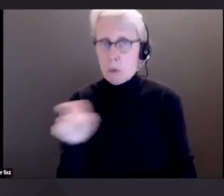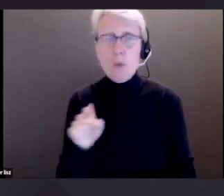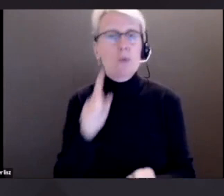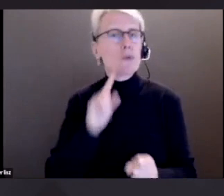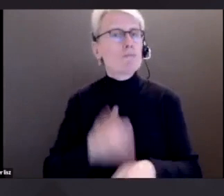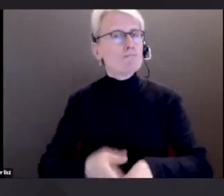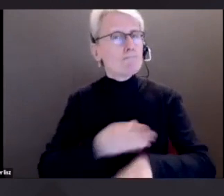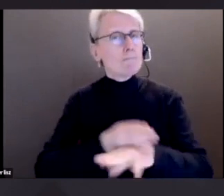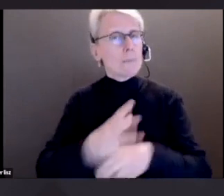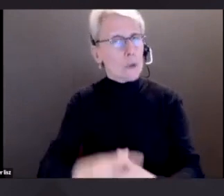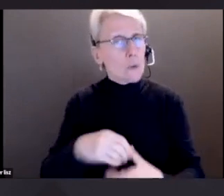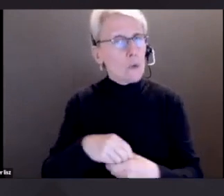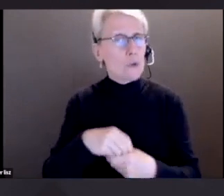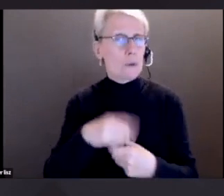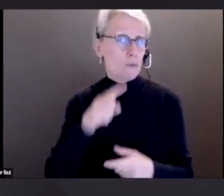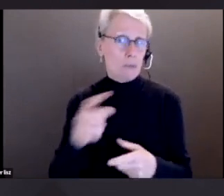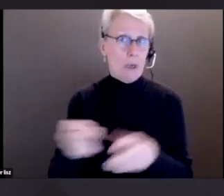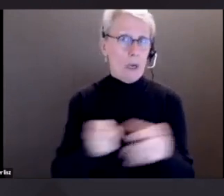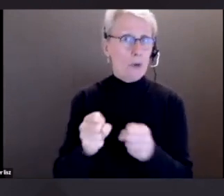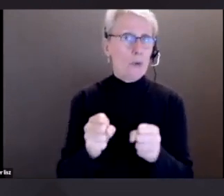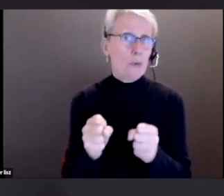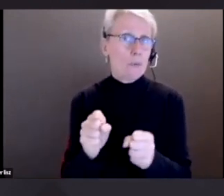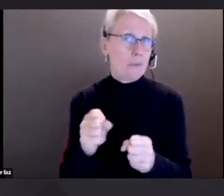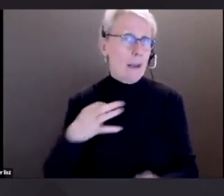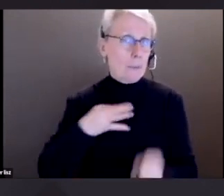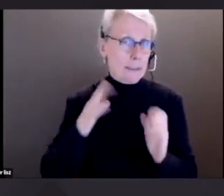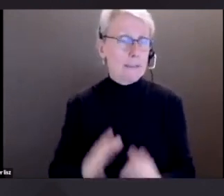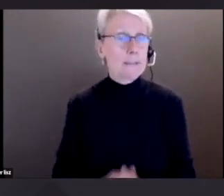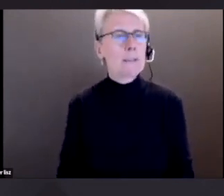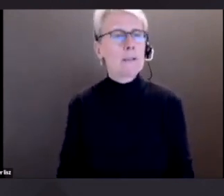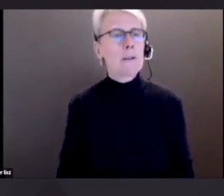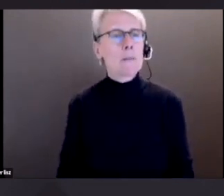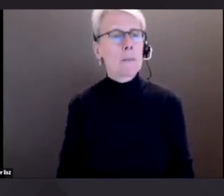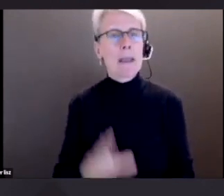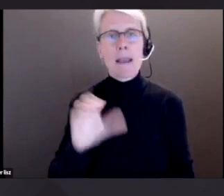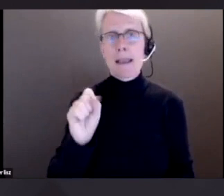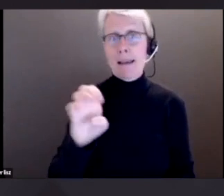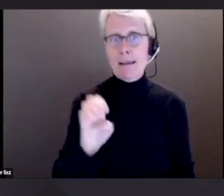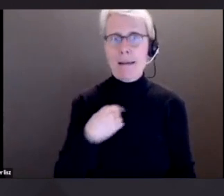CASE offers several complimentary resources for employers which can support you